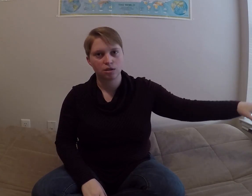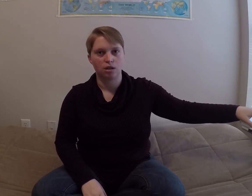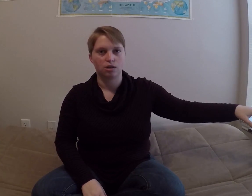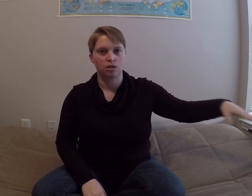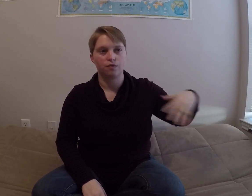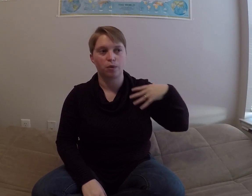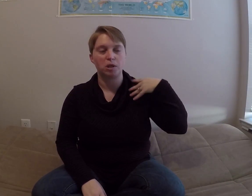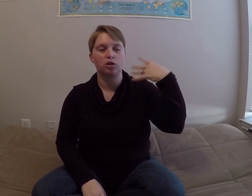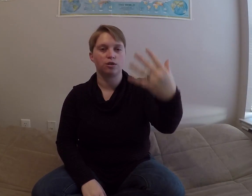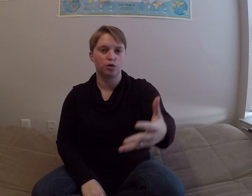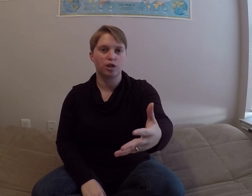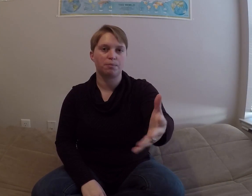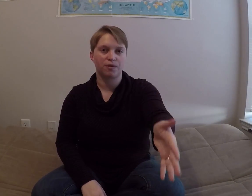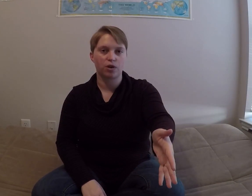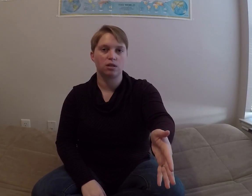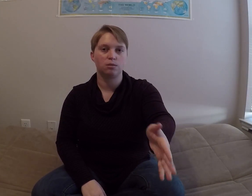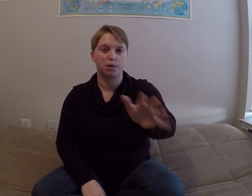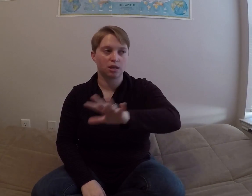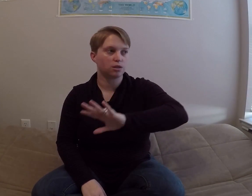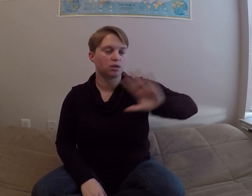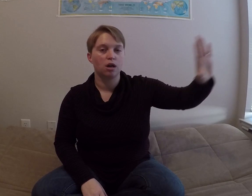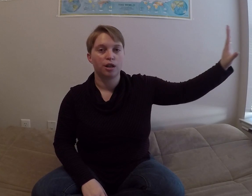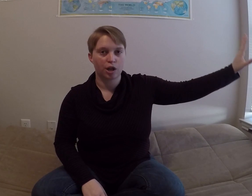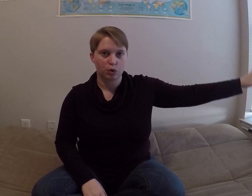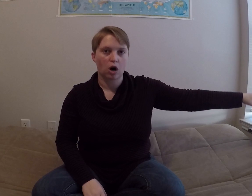for me to understand my friends because they’re